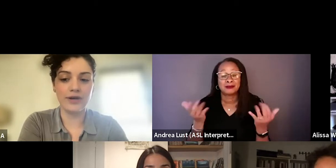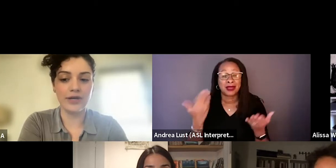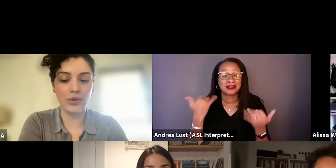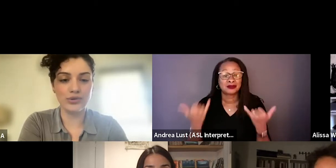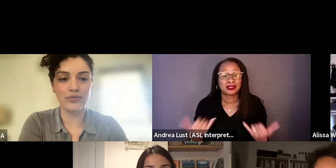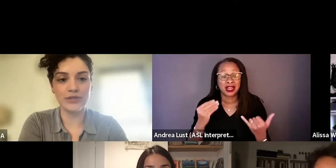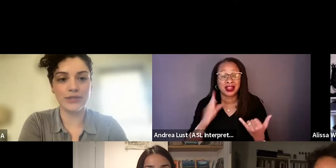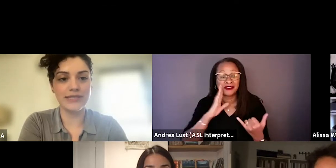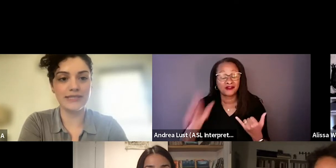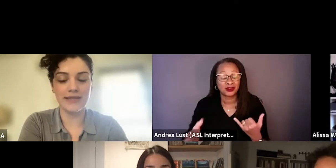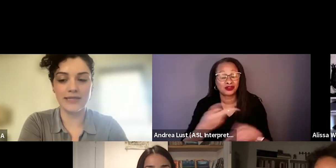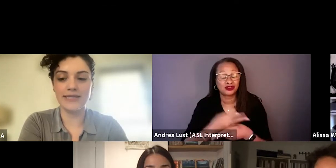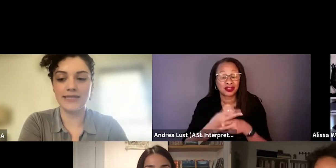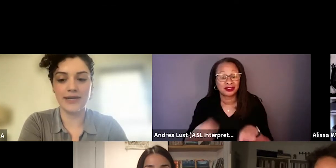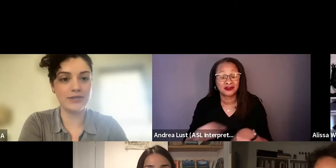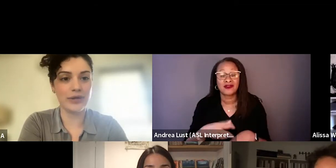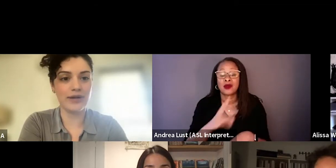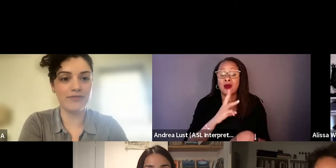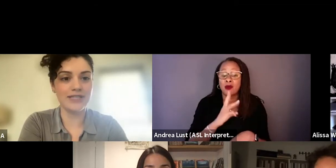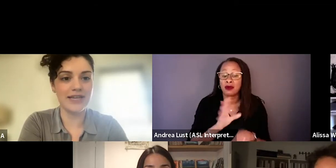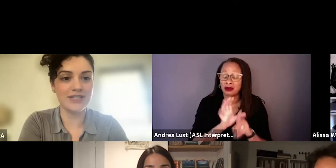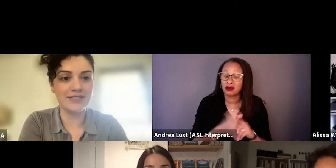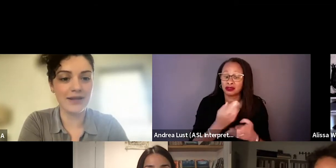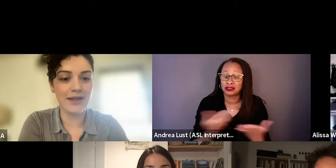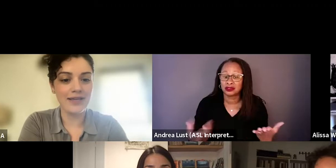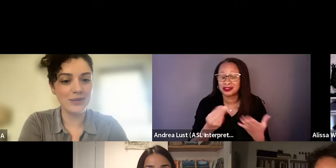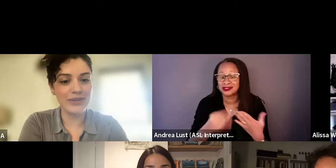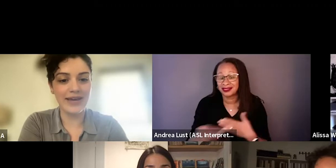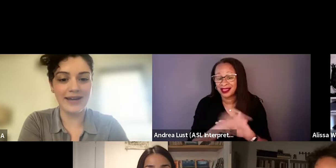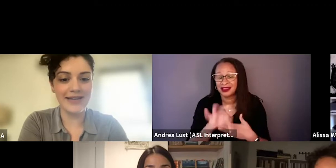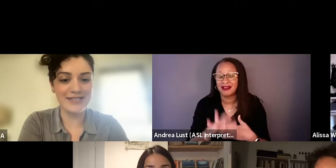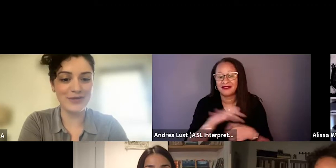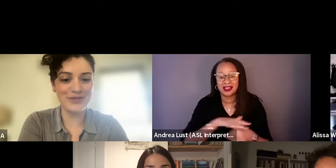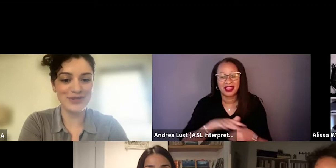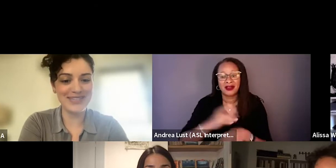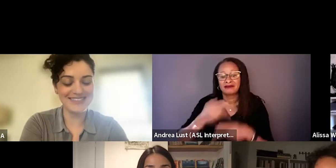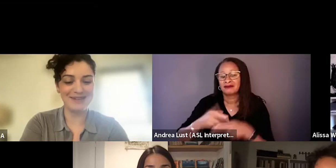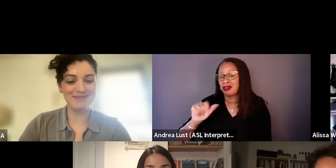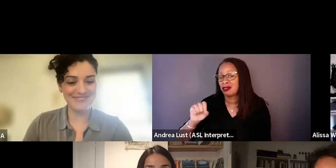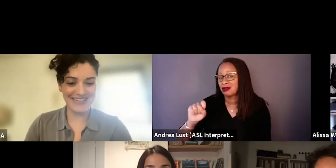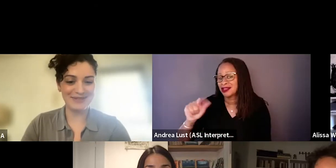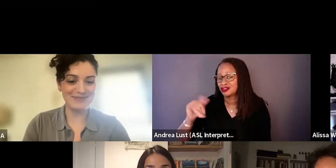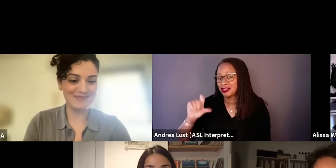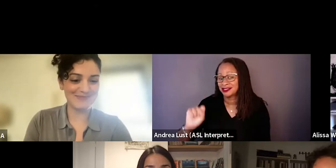in the unseated territory of Los Angeles. So at that, I handed over to Alissa. Thank you.